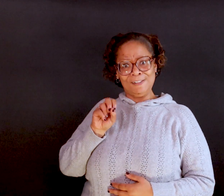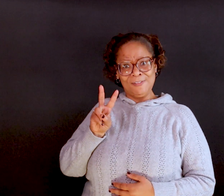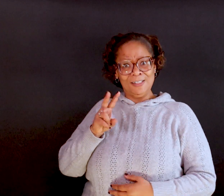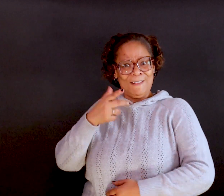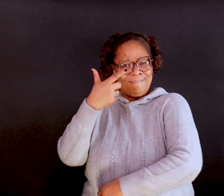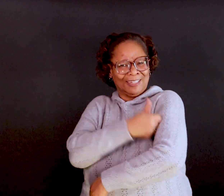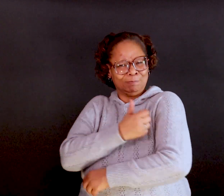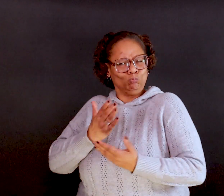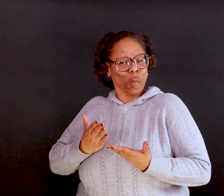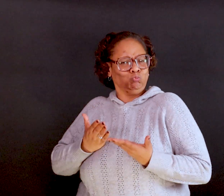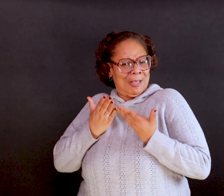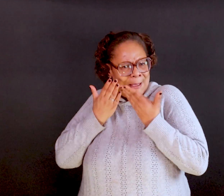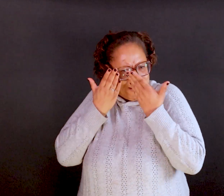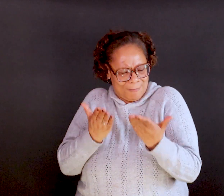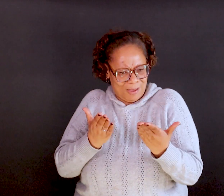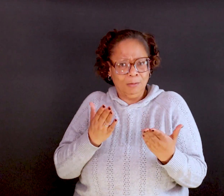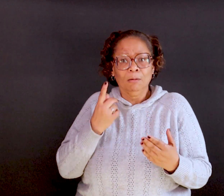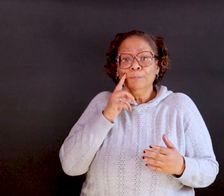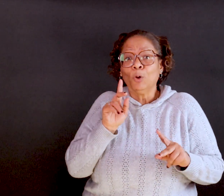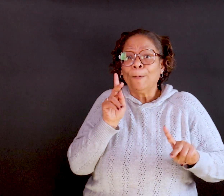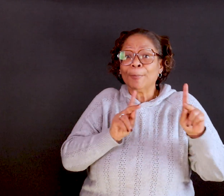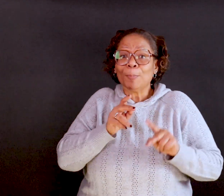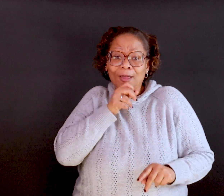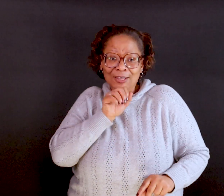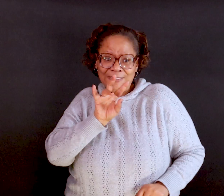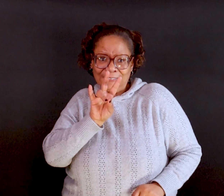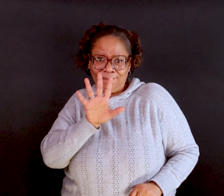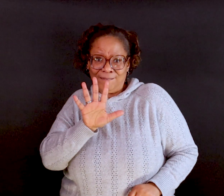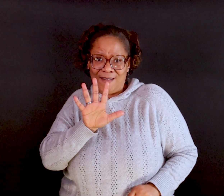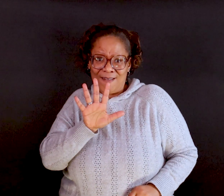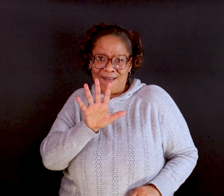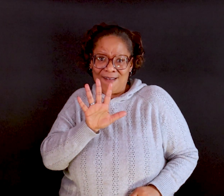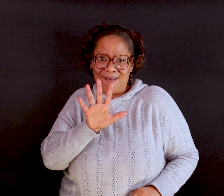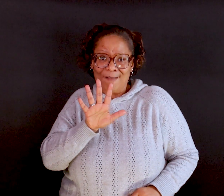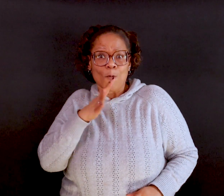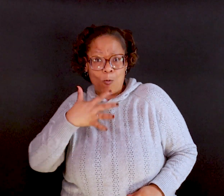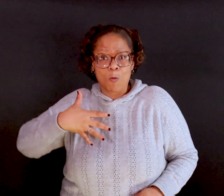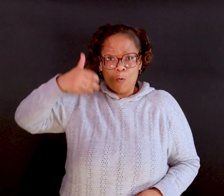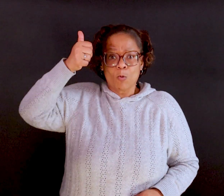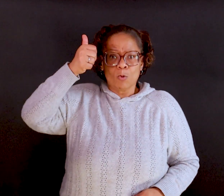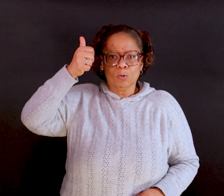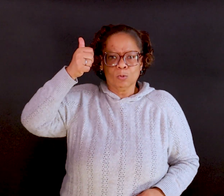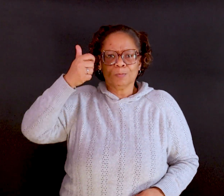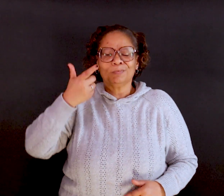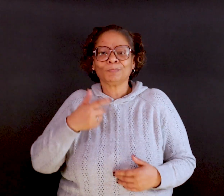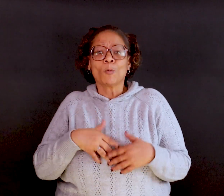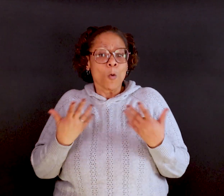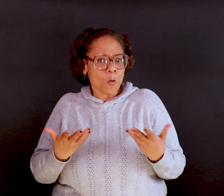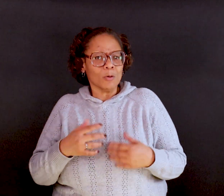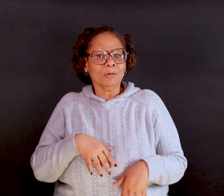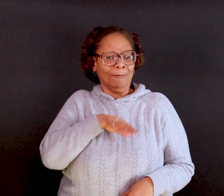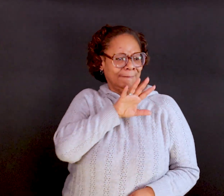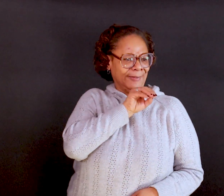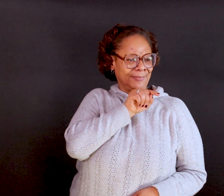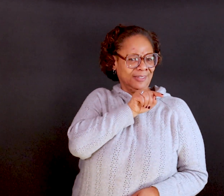RSV vaccination is recommended for people 75 years of age and older,